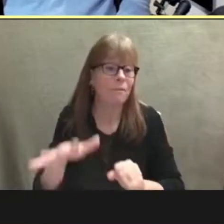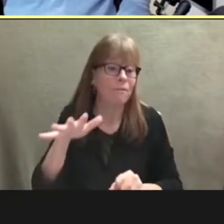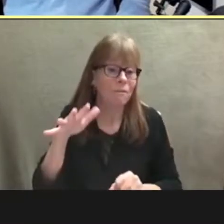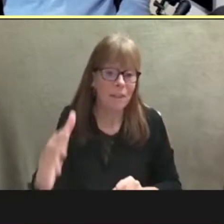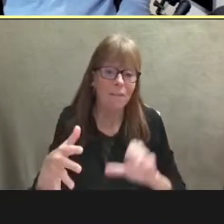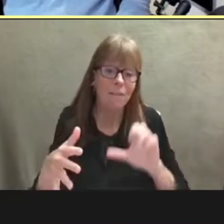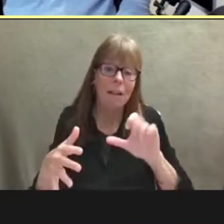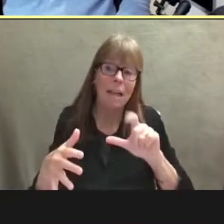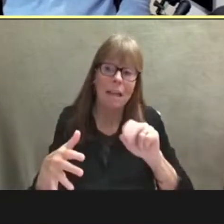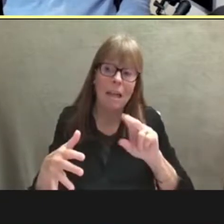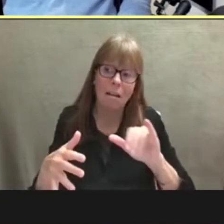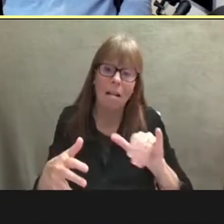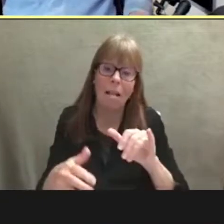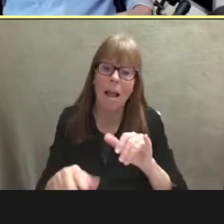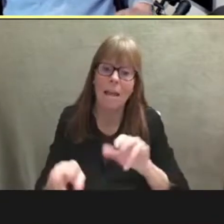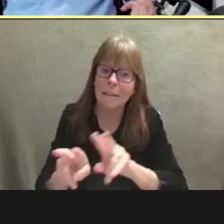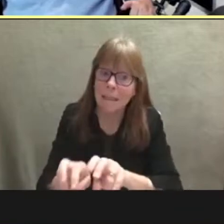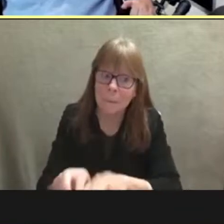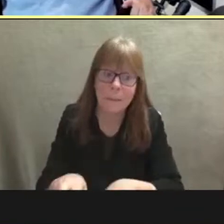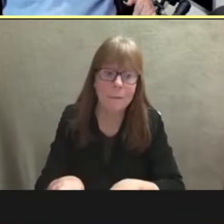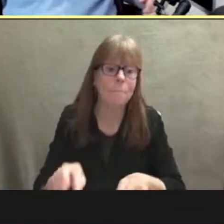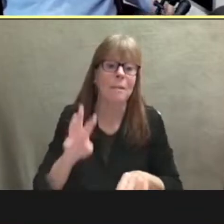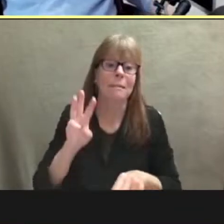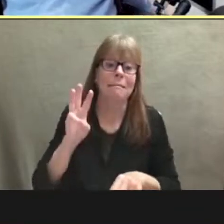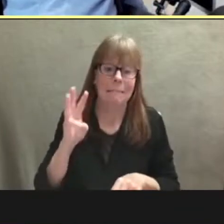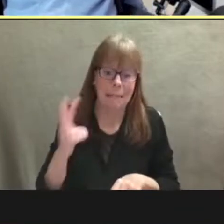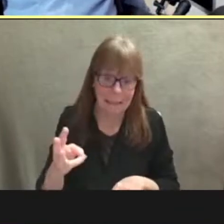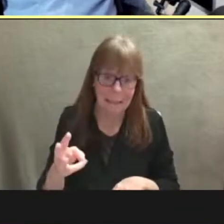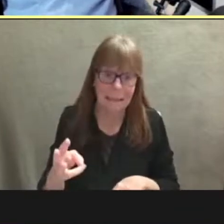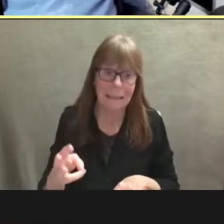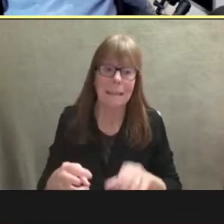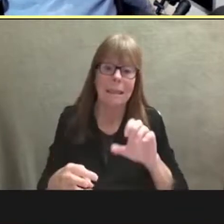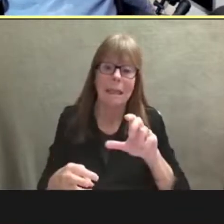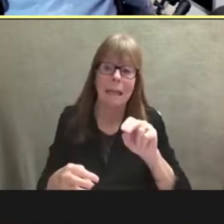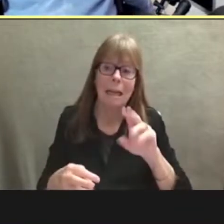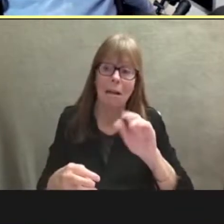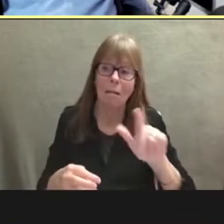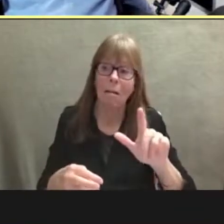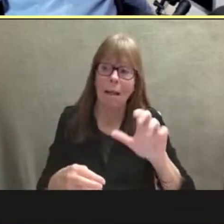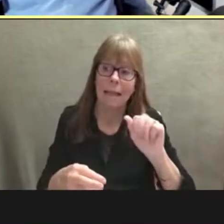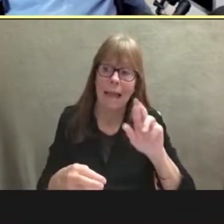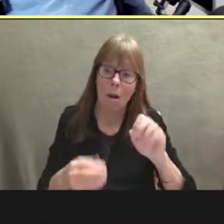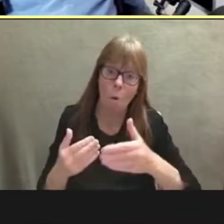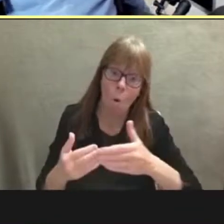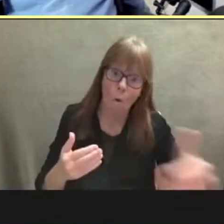Assessment”; and the sixth competency, “Clinical Care Over the Lifespan and During Transitions”.